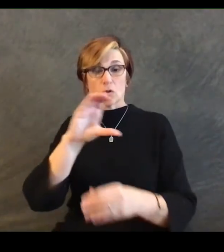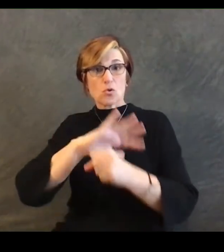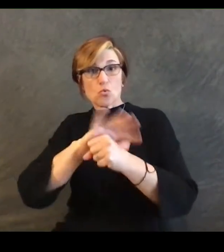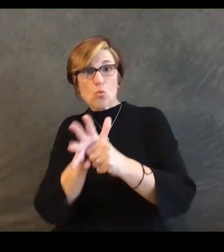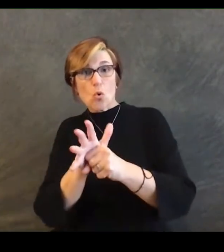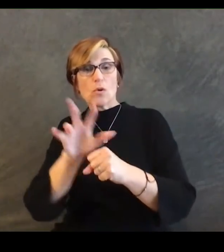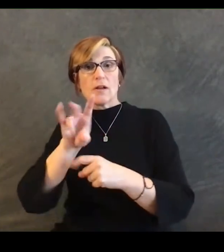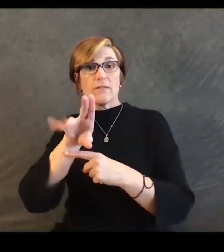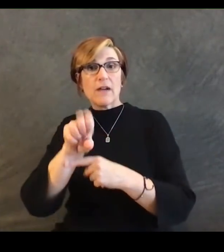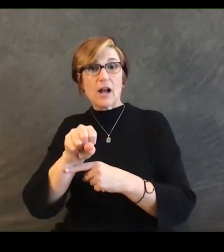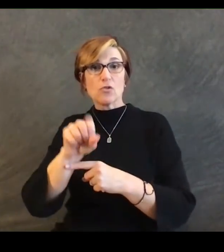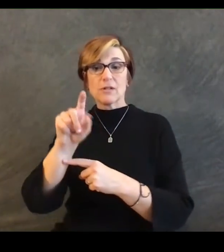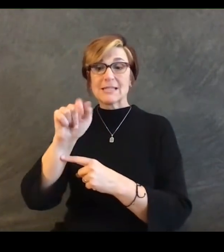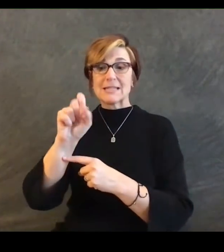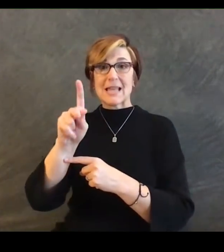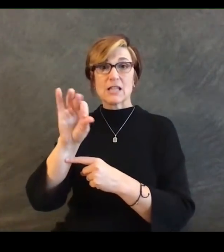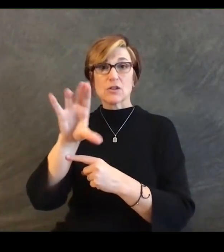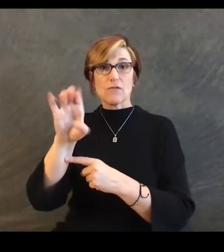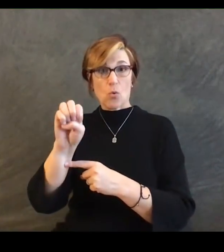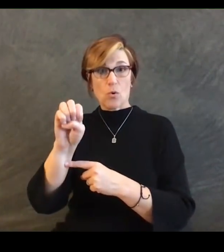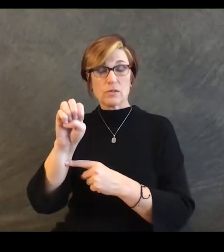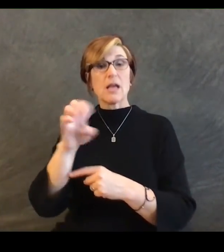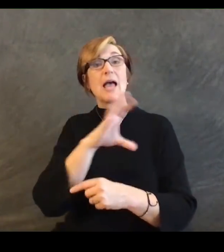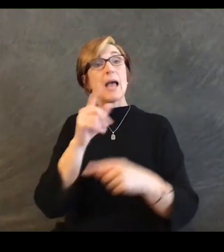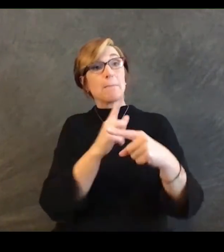of the prayers of the American people that will get through this